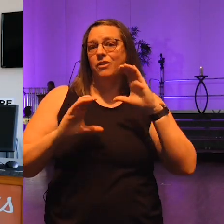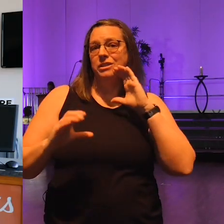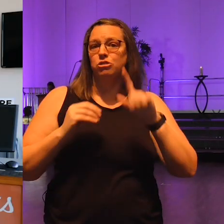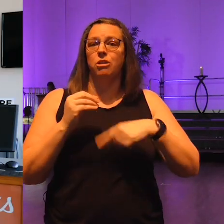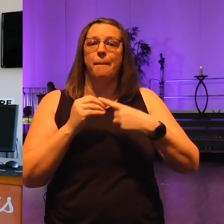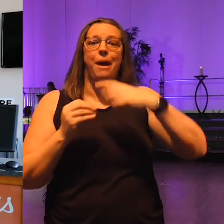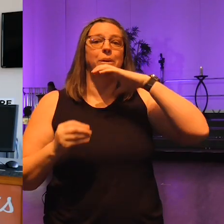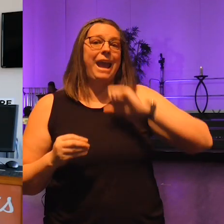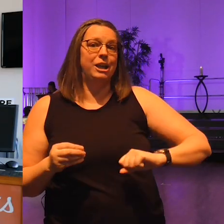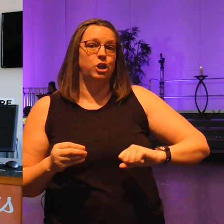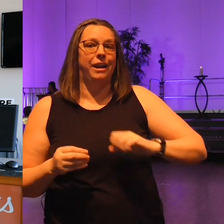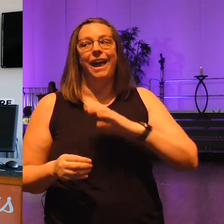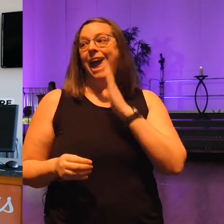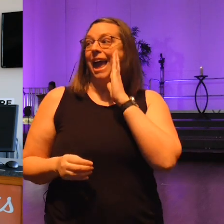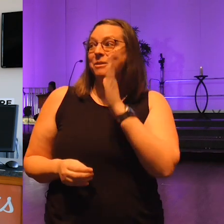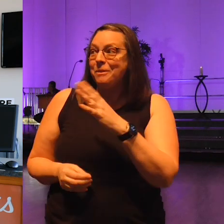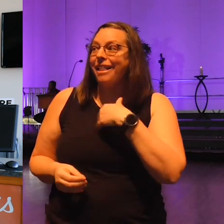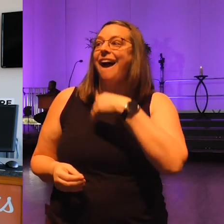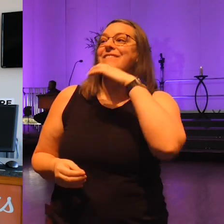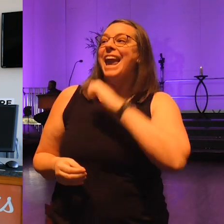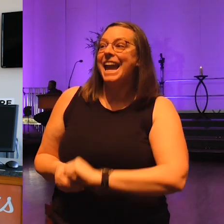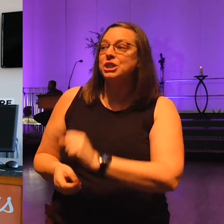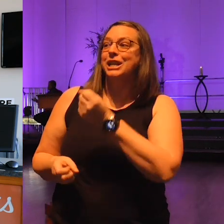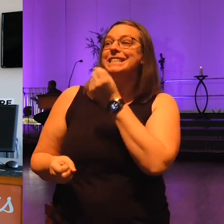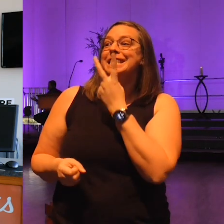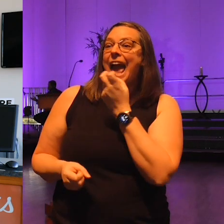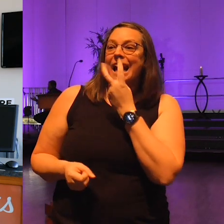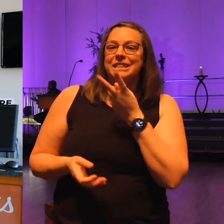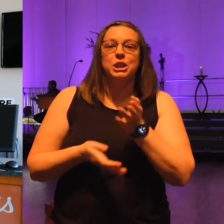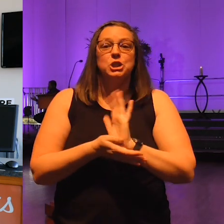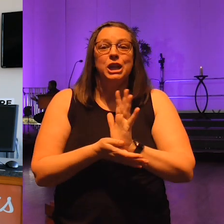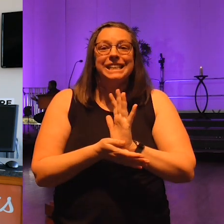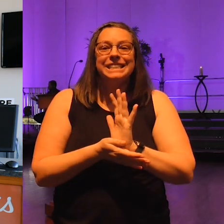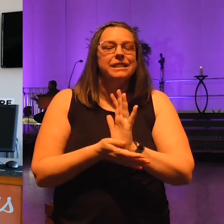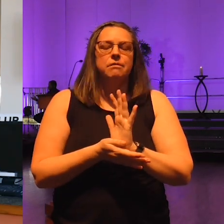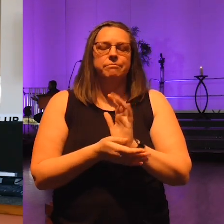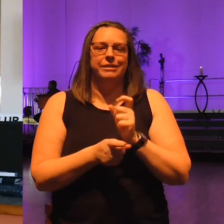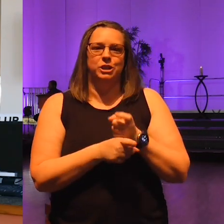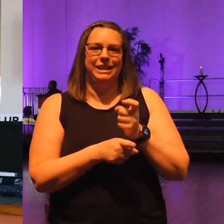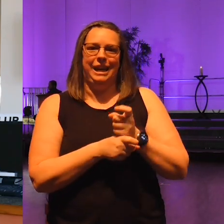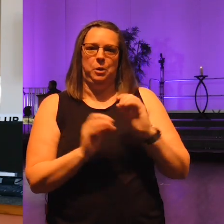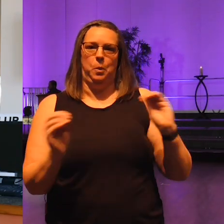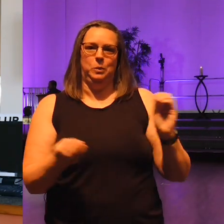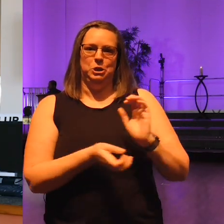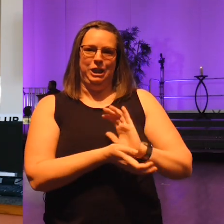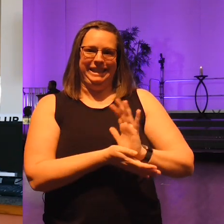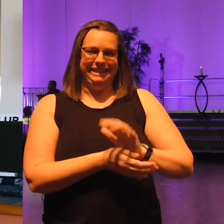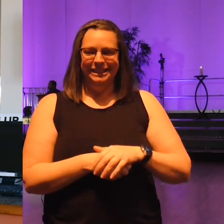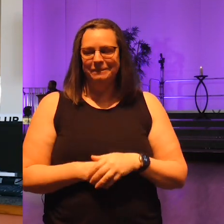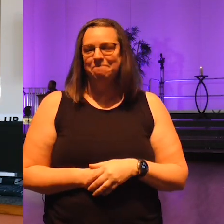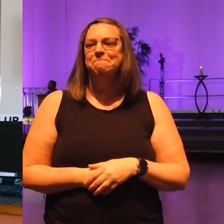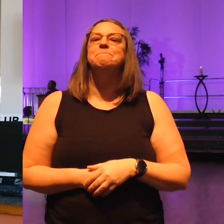be aging snacks cheese just kidding there won't be any cheese and renown's grief counselor and